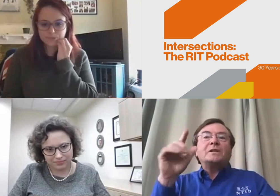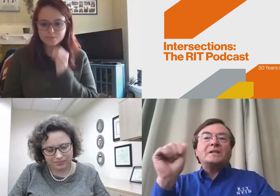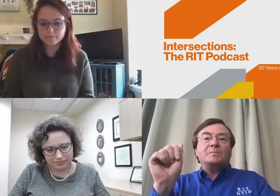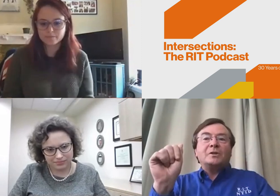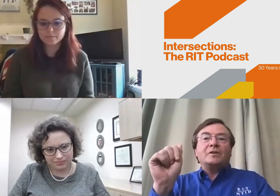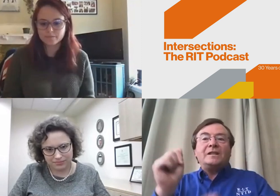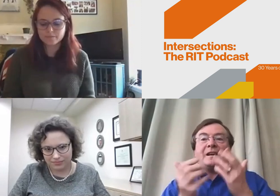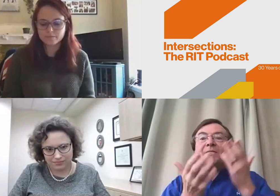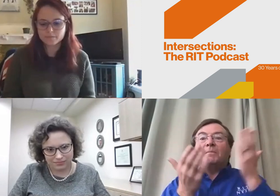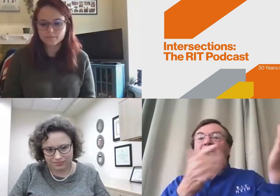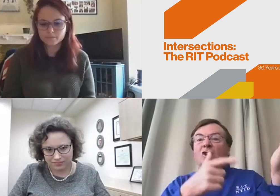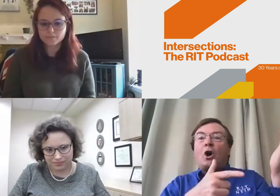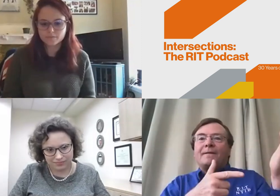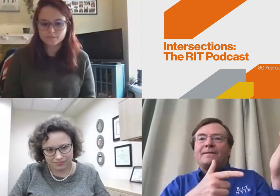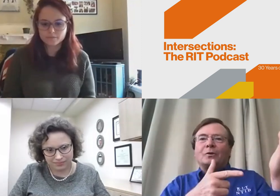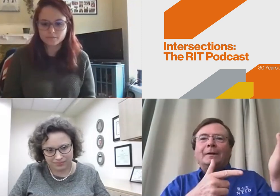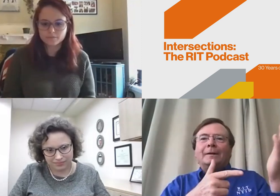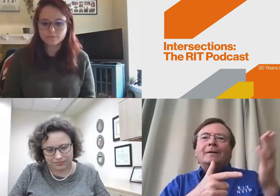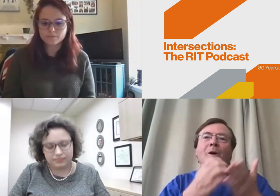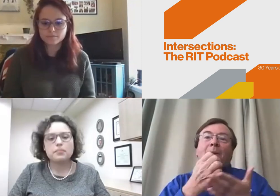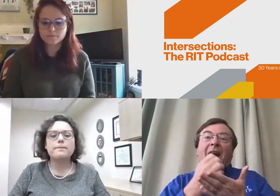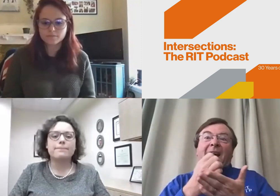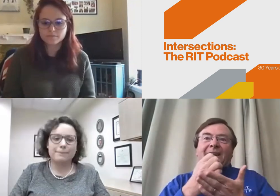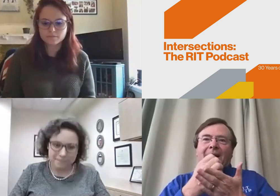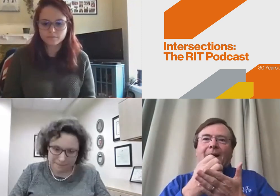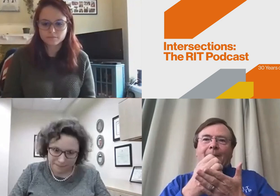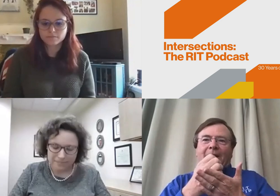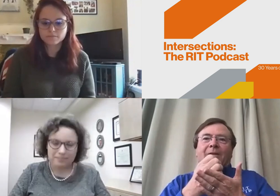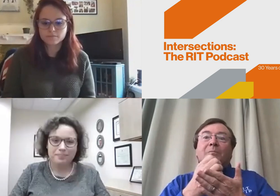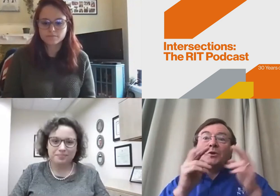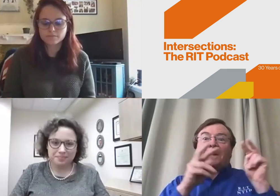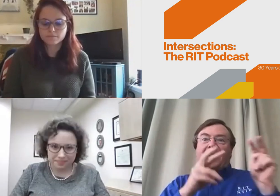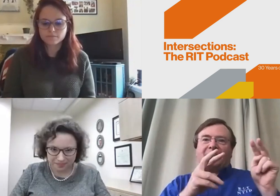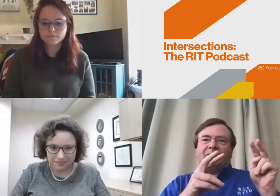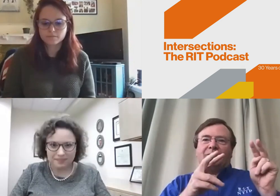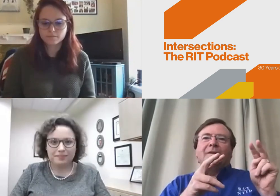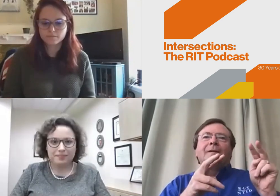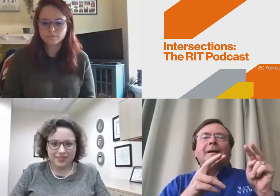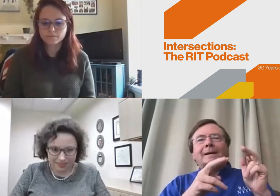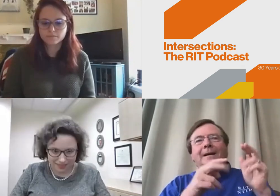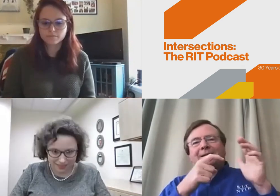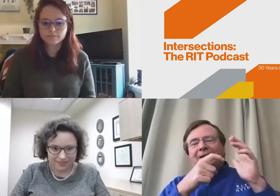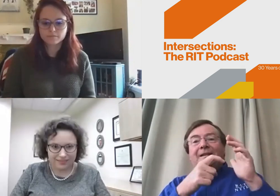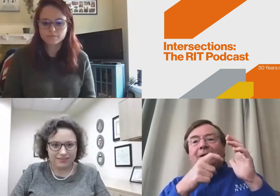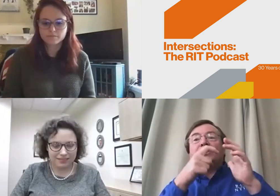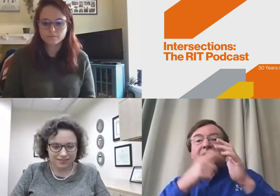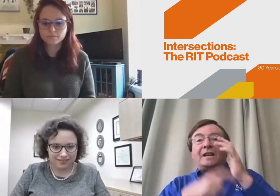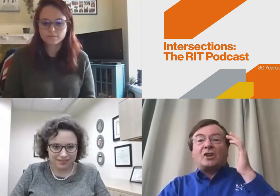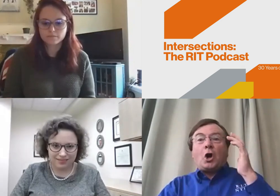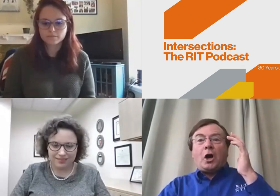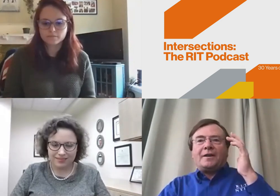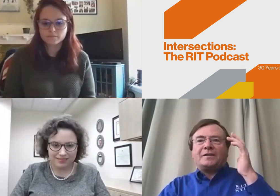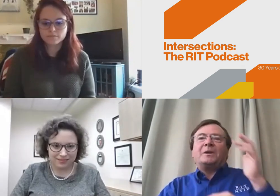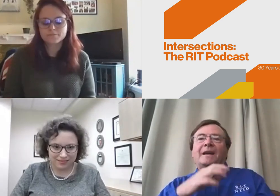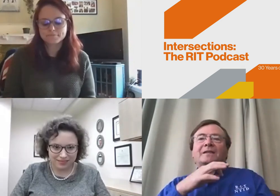disabilities have much to offer from an economic perspective and not seen as just a cost but